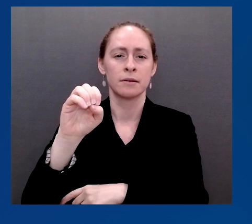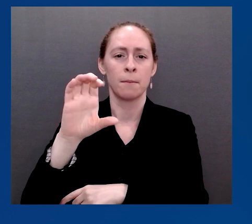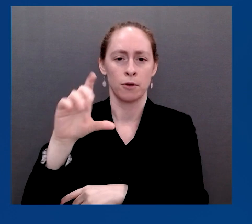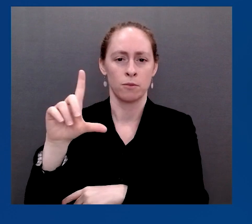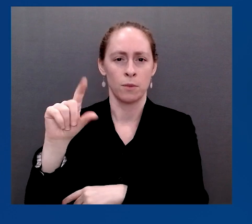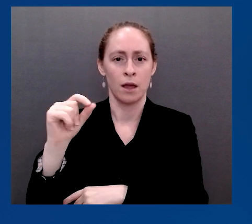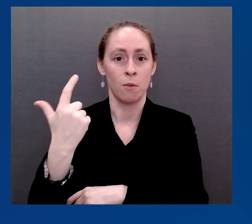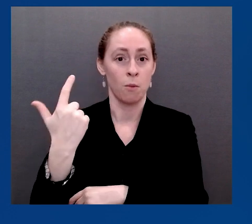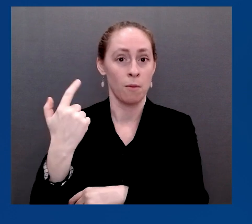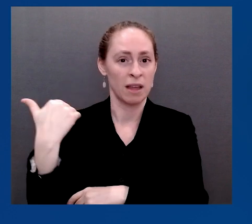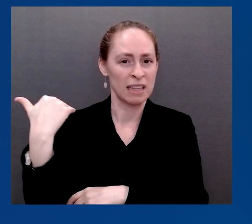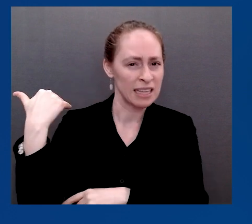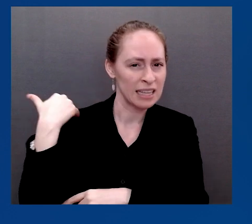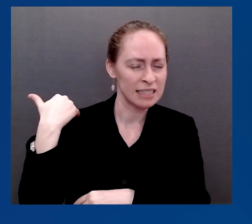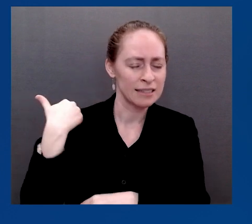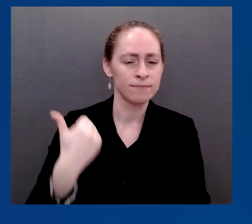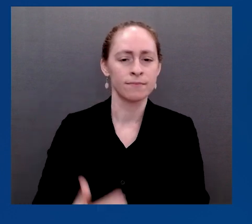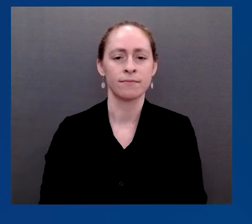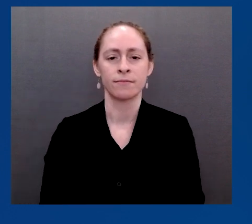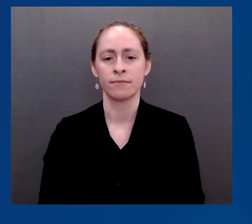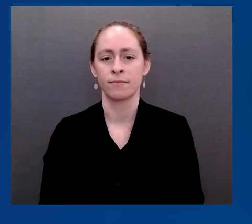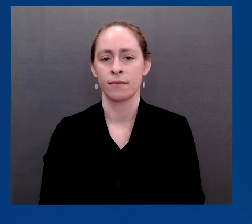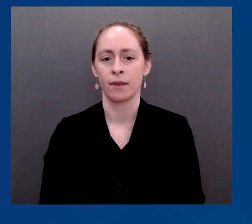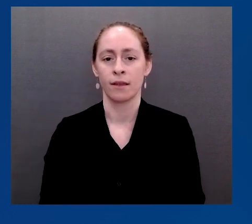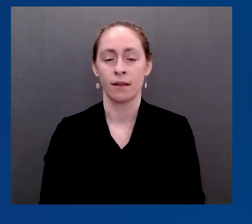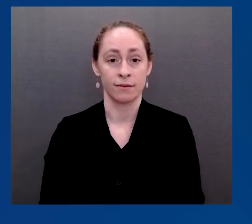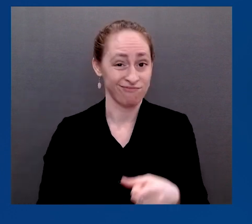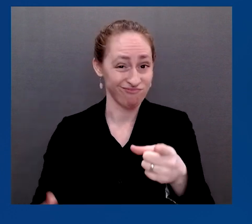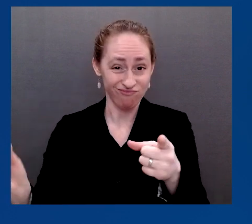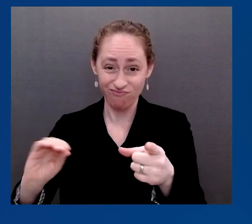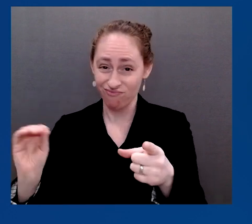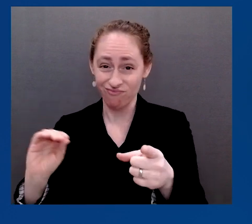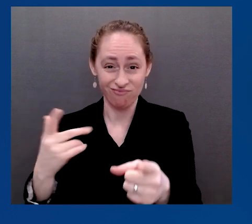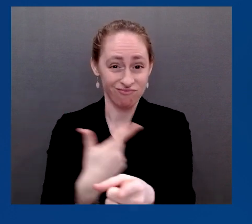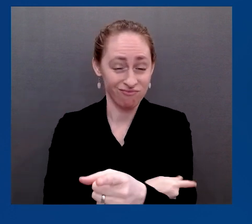of an unvaccinated person in the age range of 50 to 64,